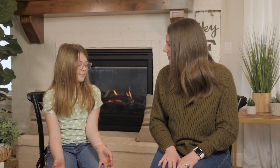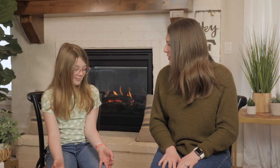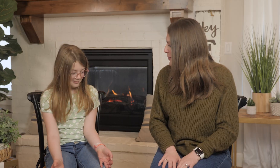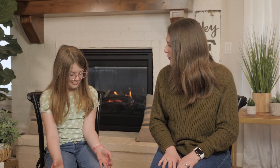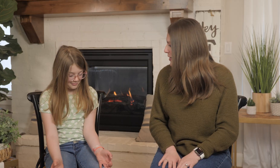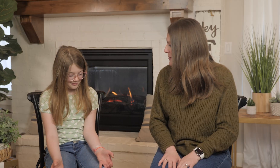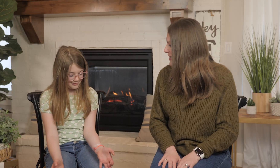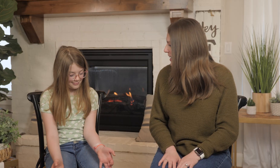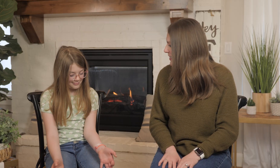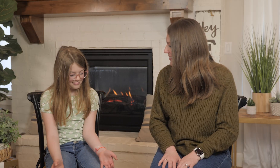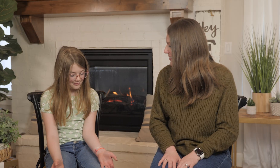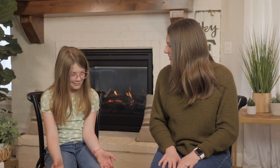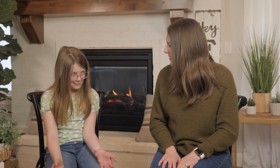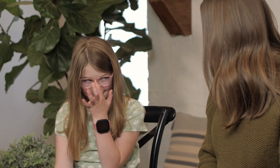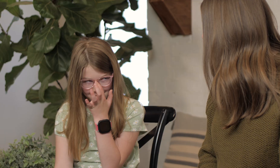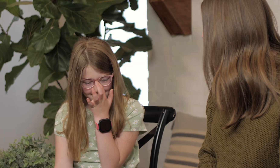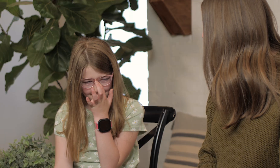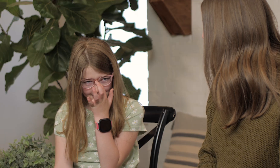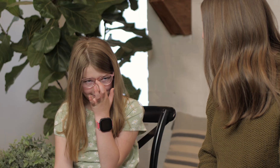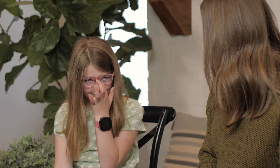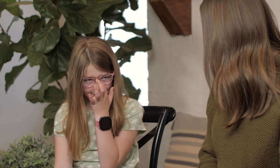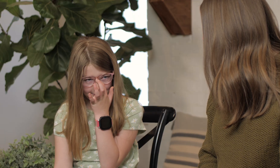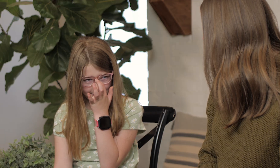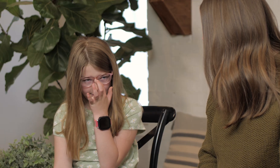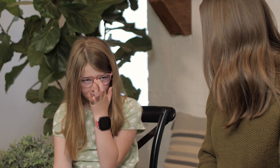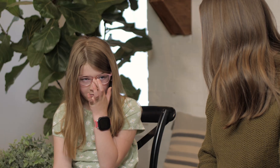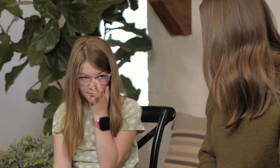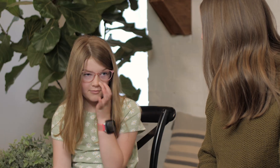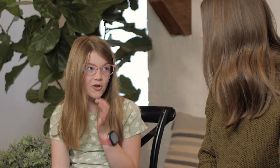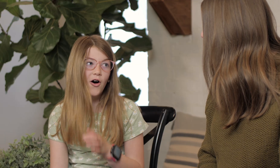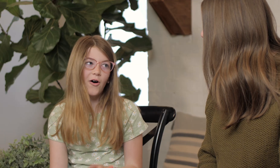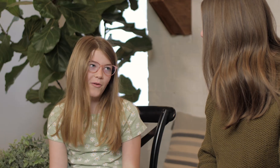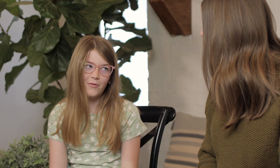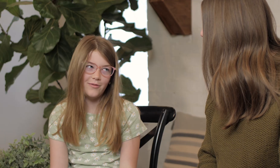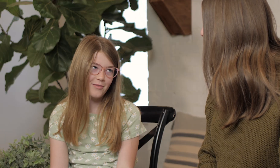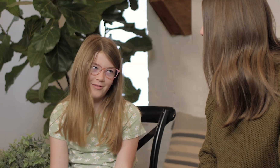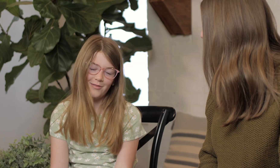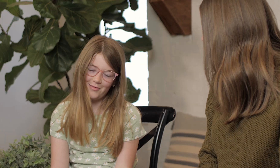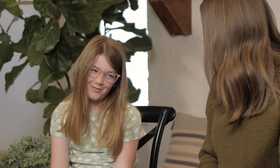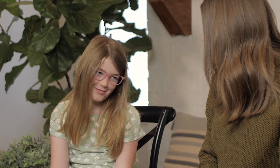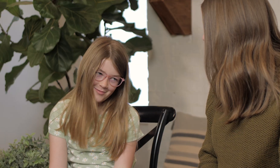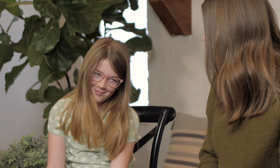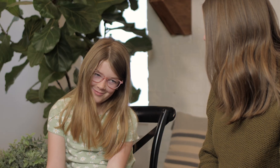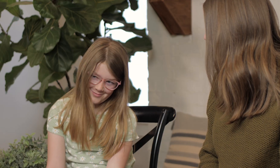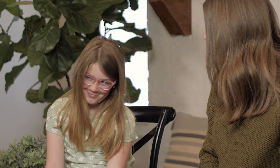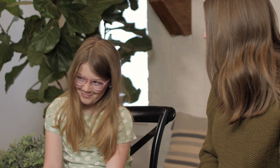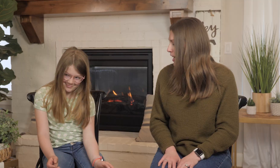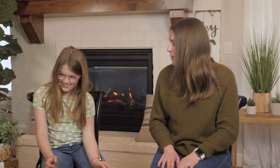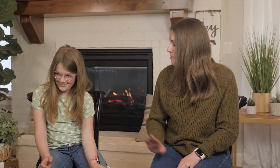right thanks for joining me today. You want to go and wash those windows? No How about